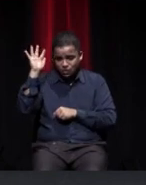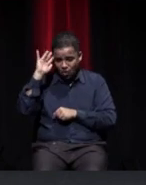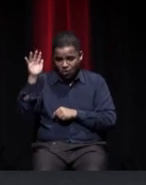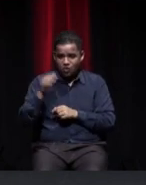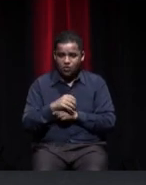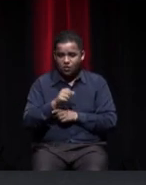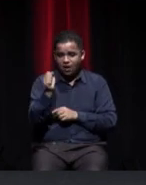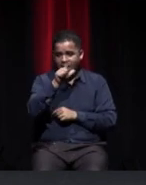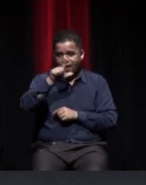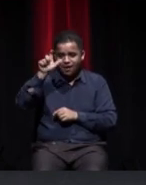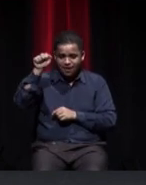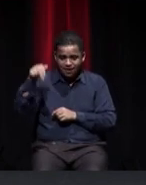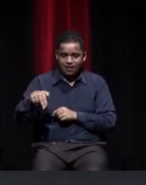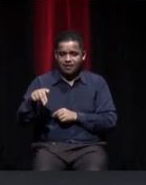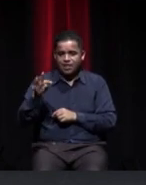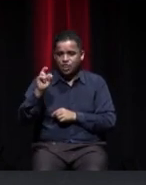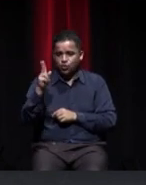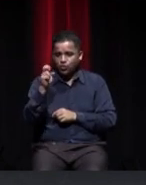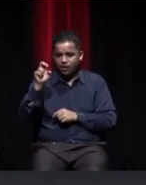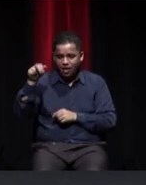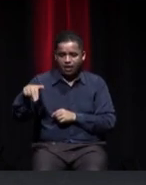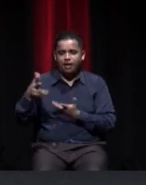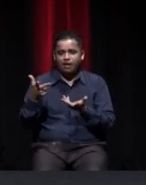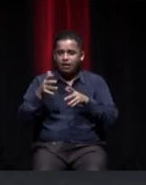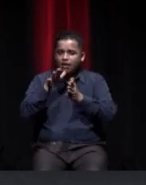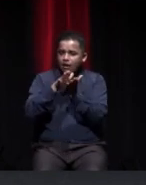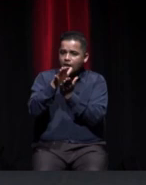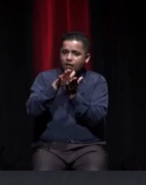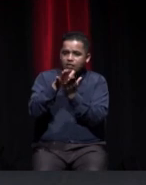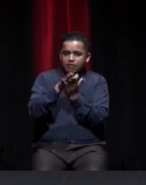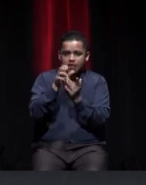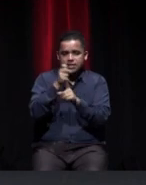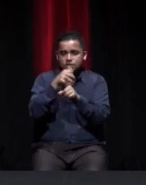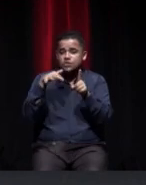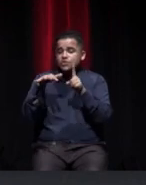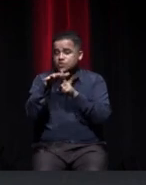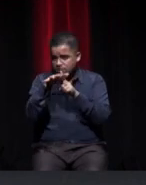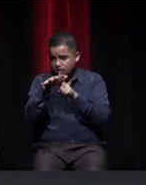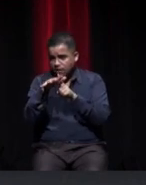Alain Touraine, who published The Post-industrial Society,